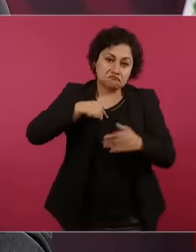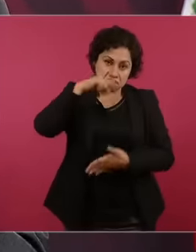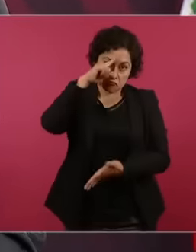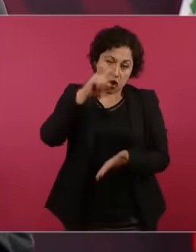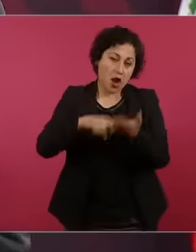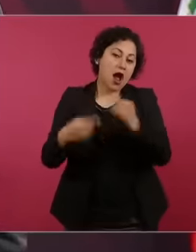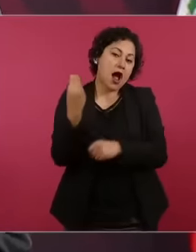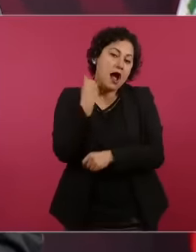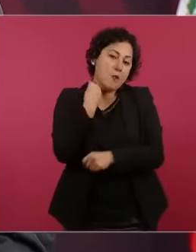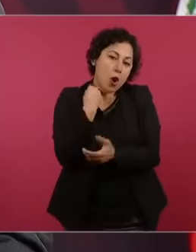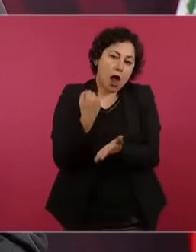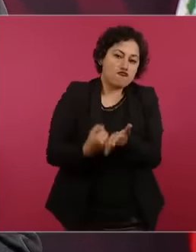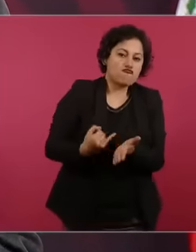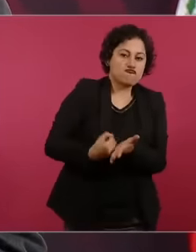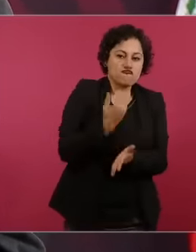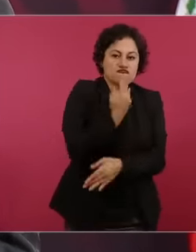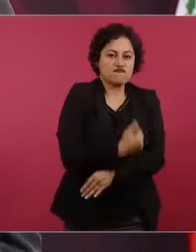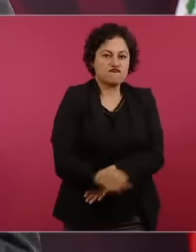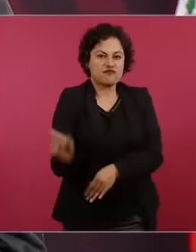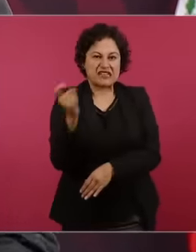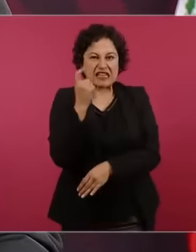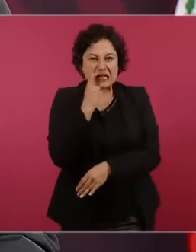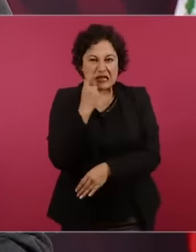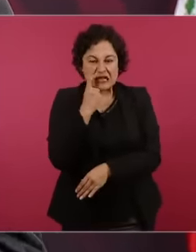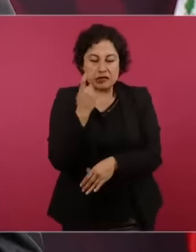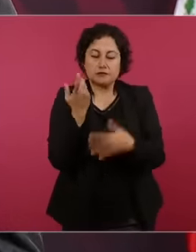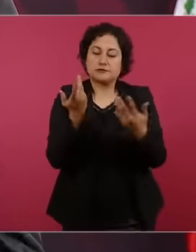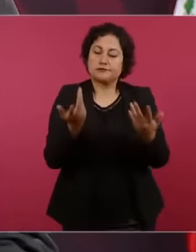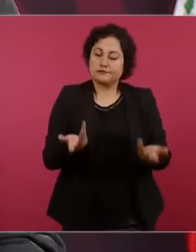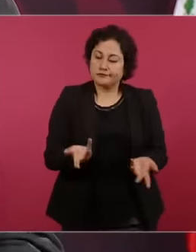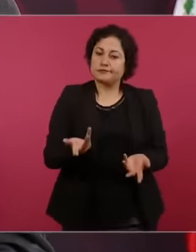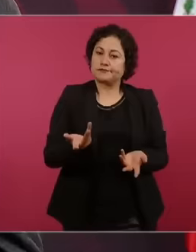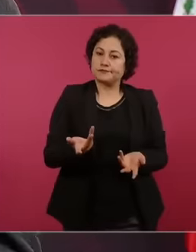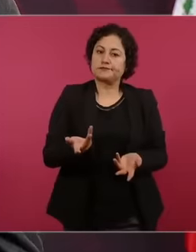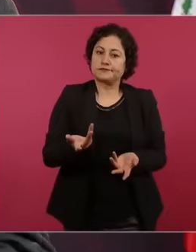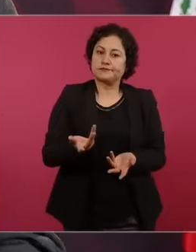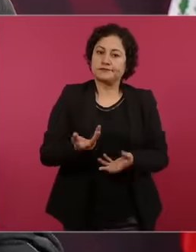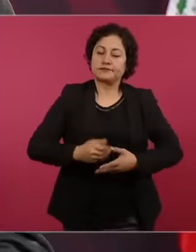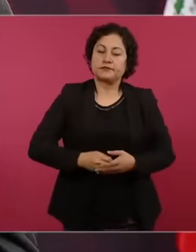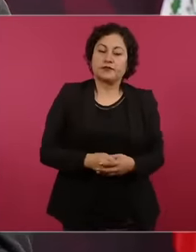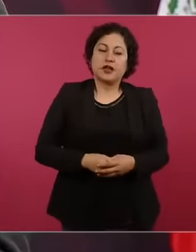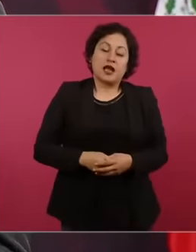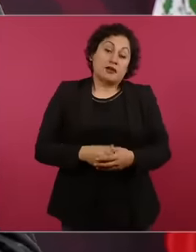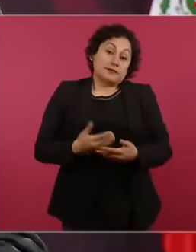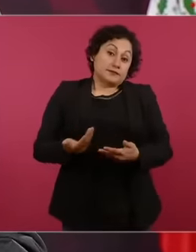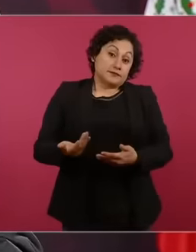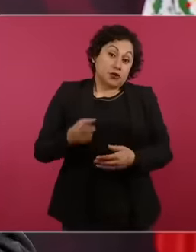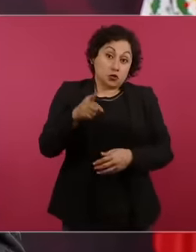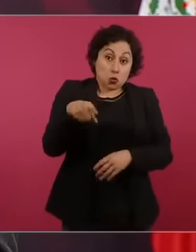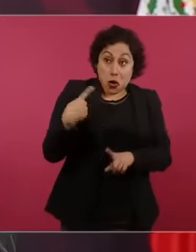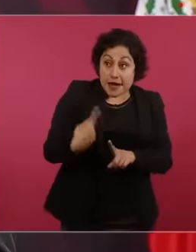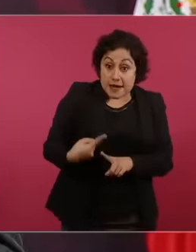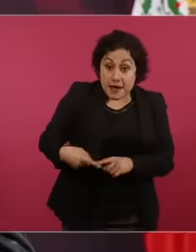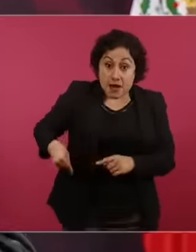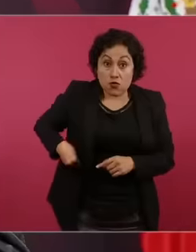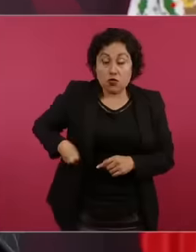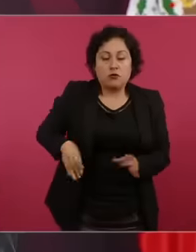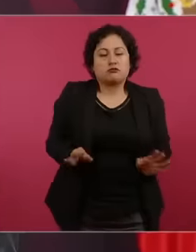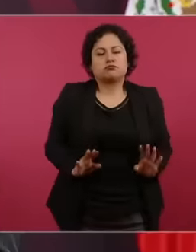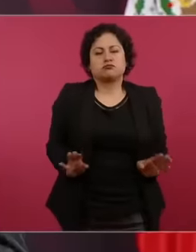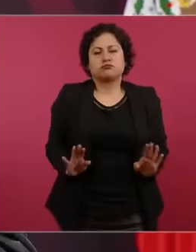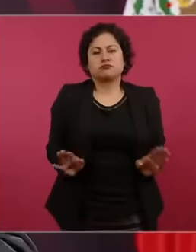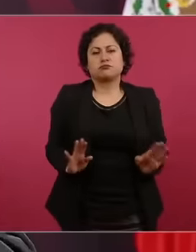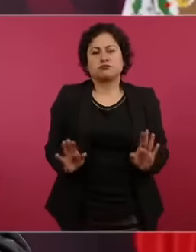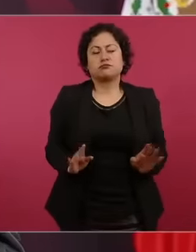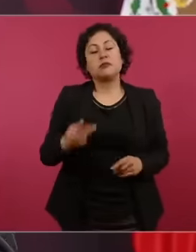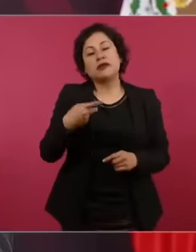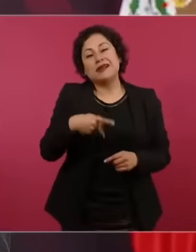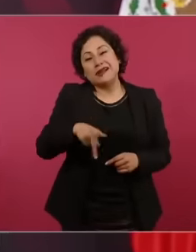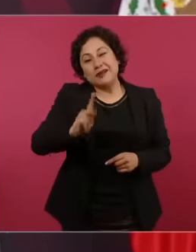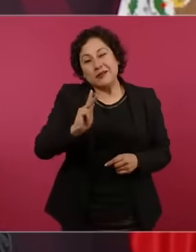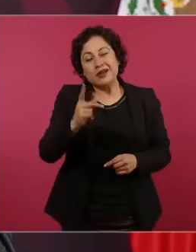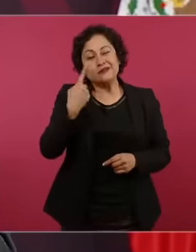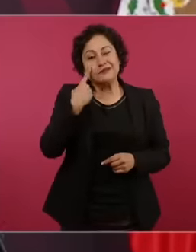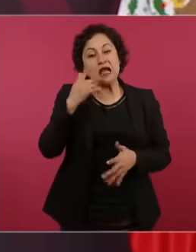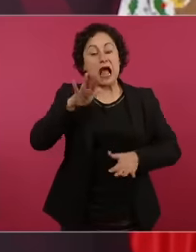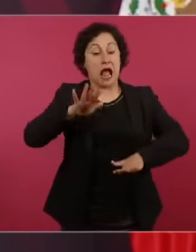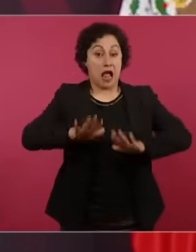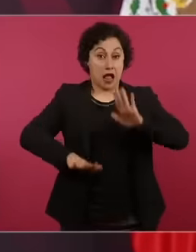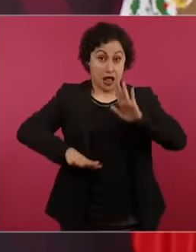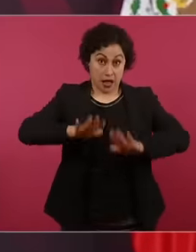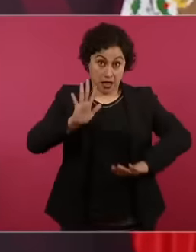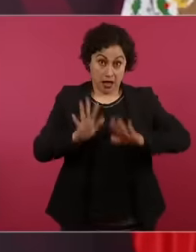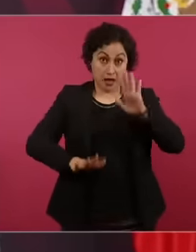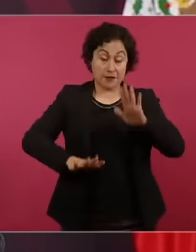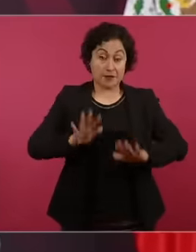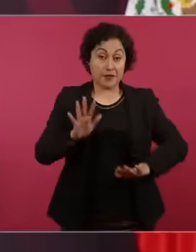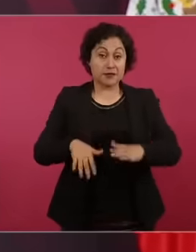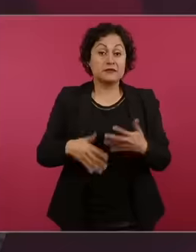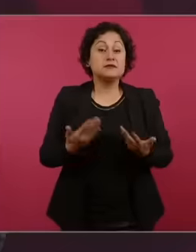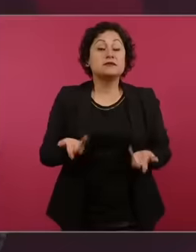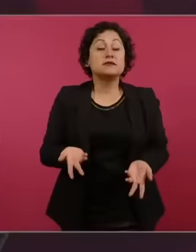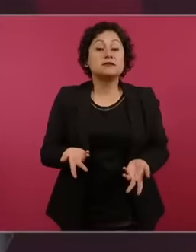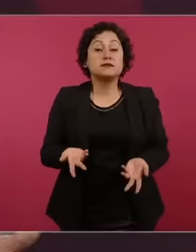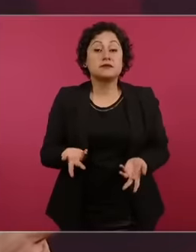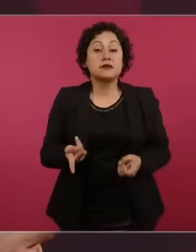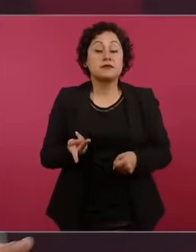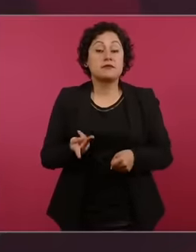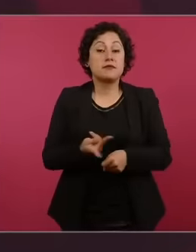there are prosecutors, it is not exonerating anyone, but there are times when